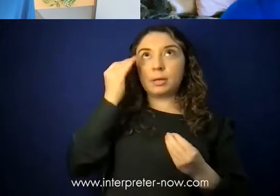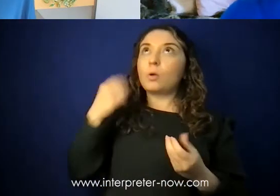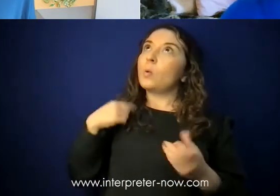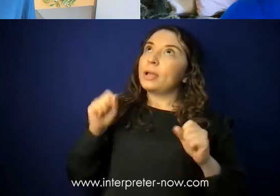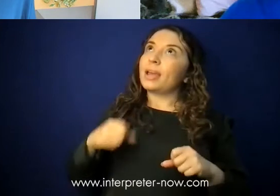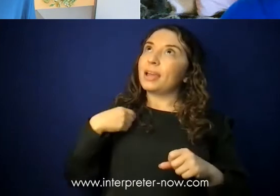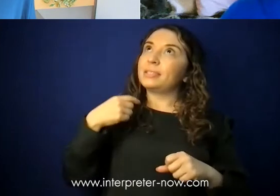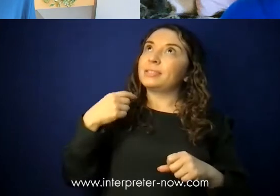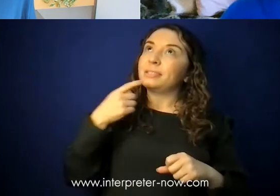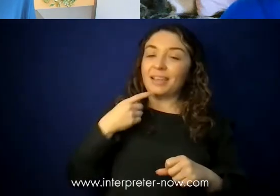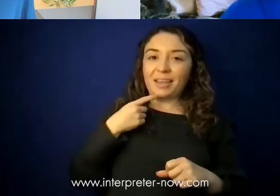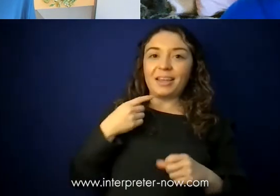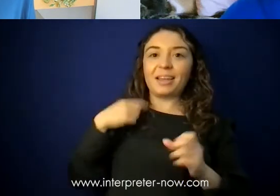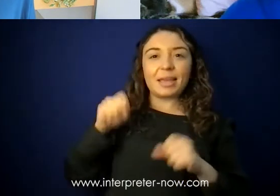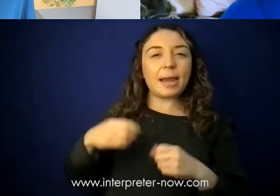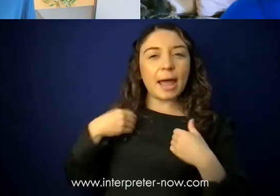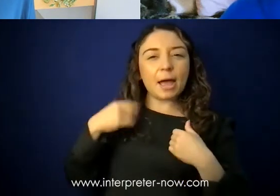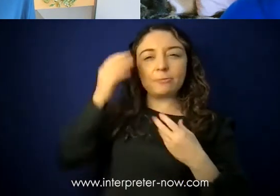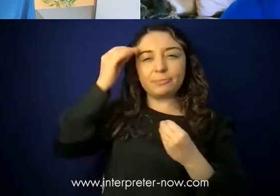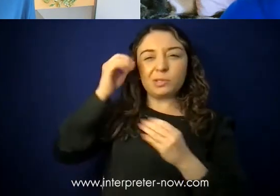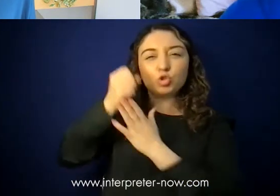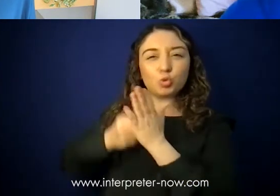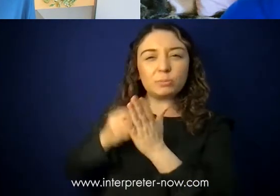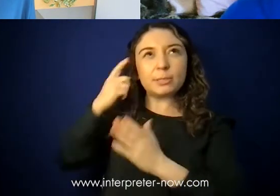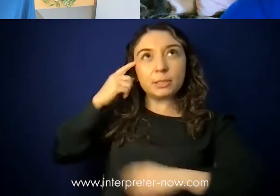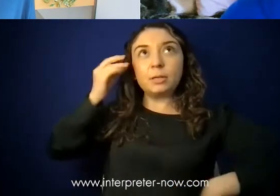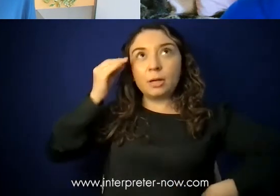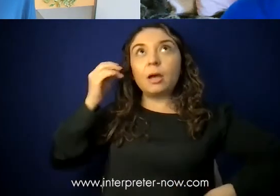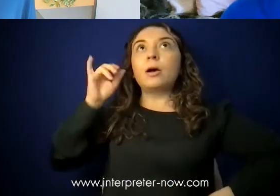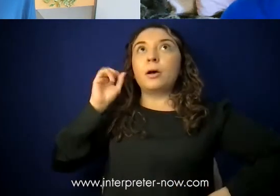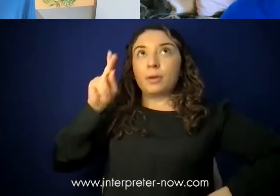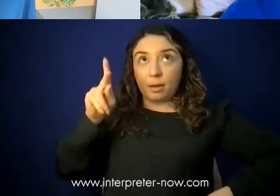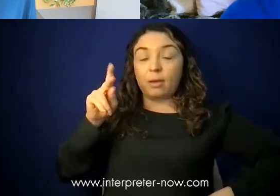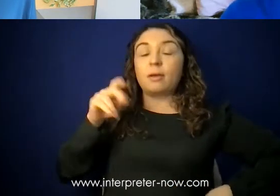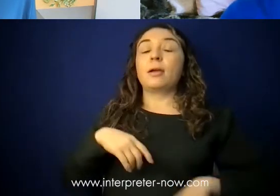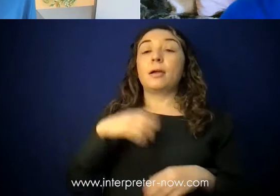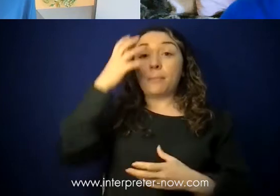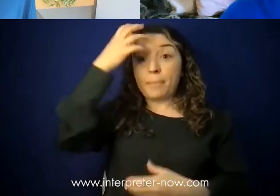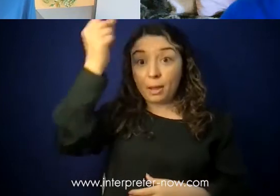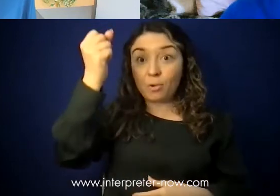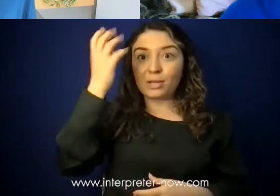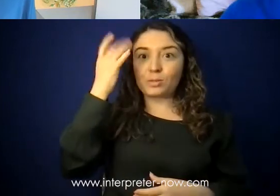Script it in a very succinct way, memorize it so that the recall is easier and faster